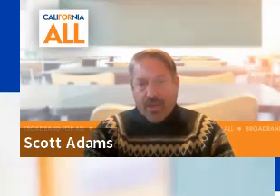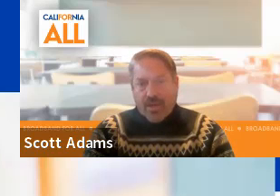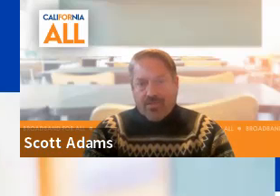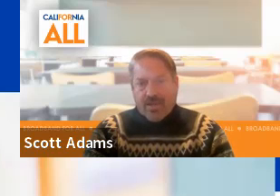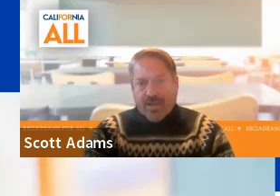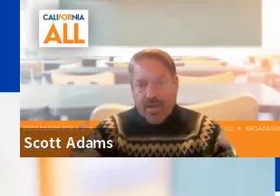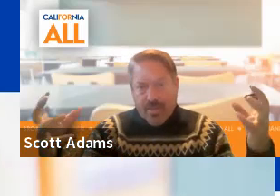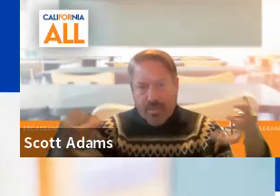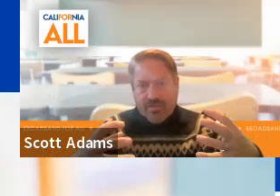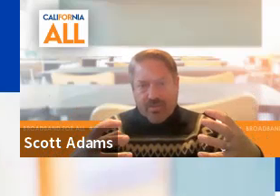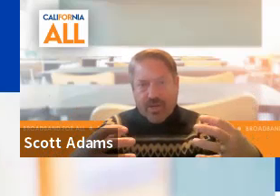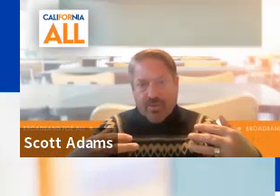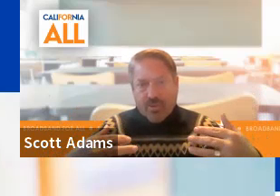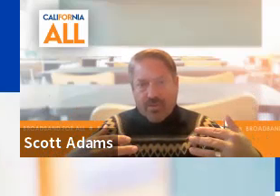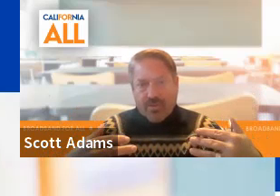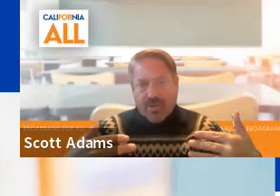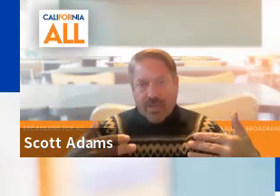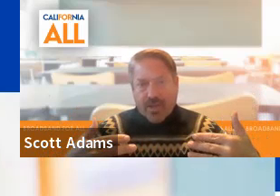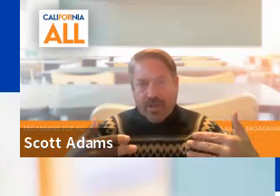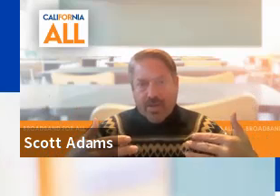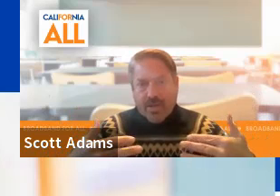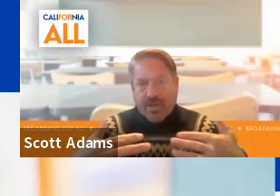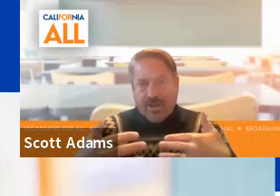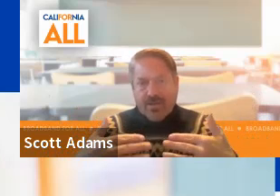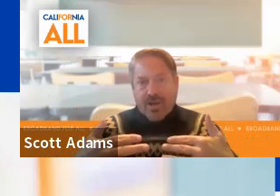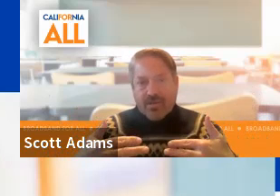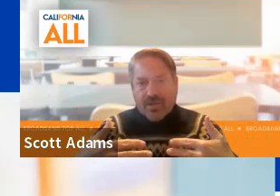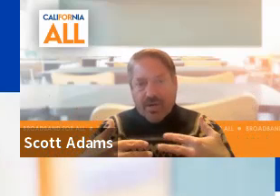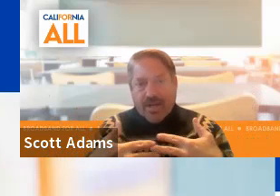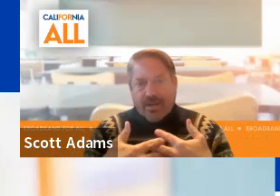we take the best of what everyone's doing? And connect the dots and create